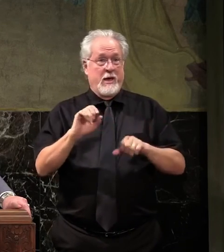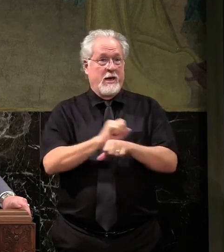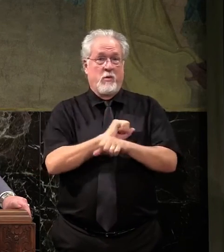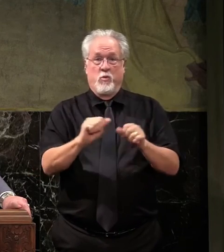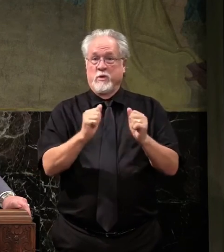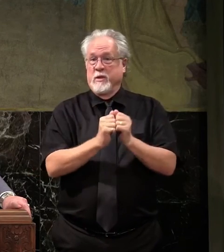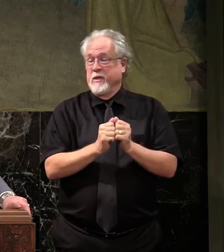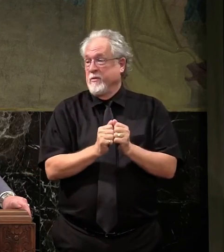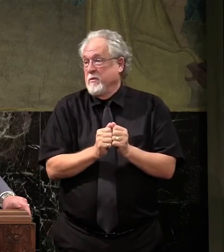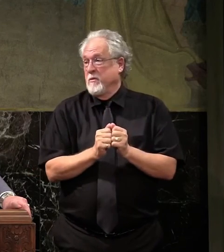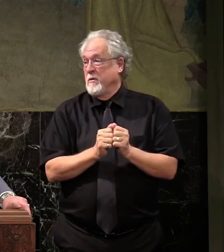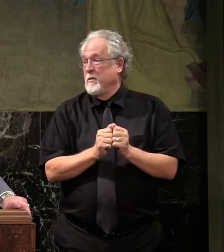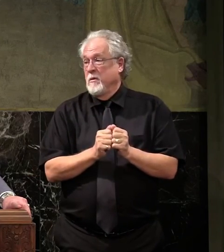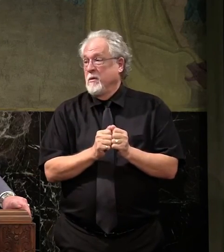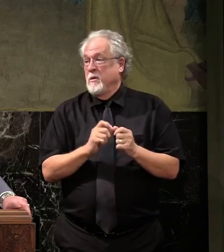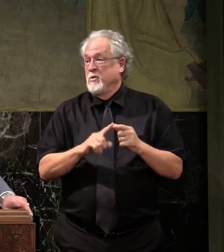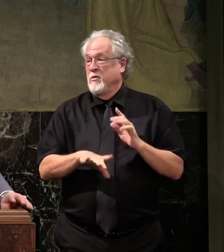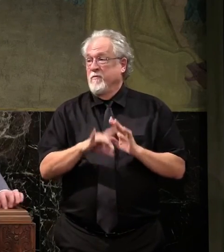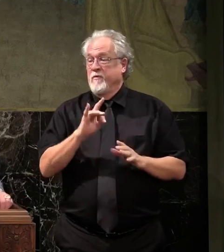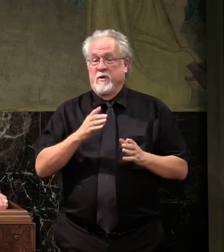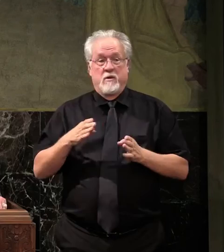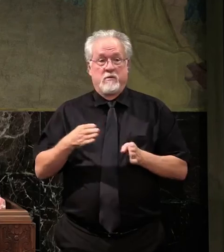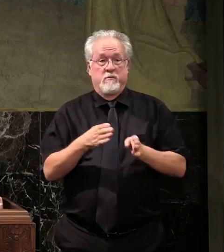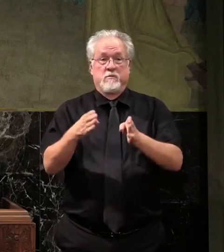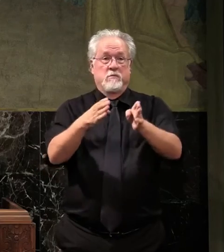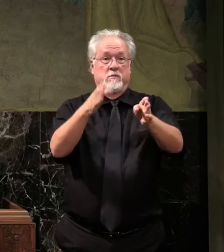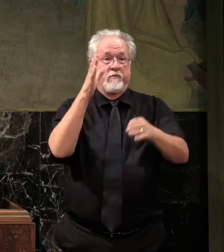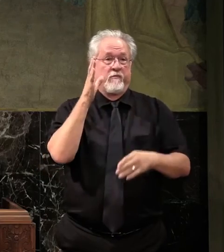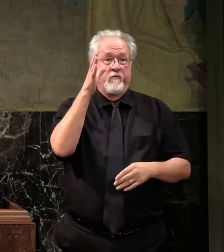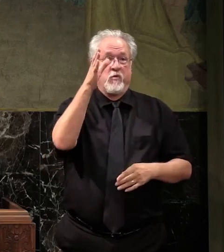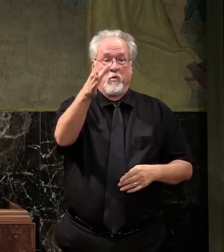to find our way forward in to tackle the challenges before us.